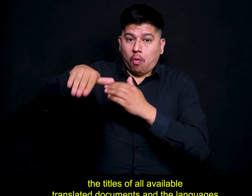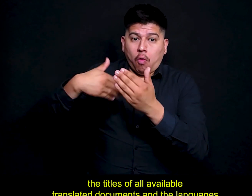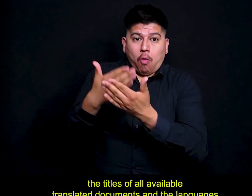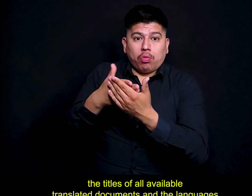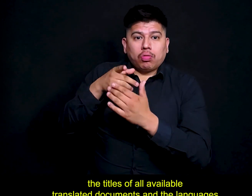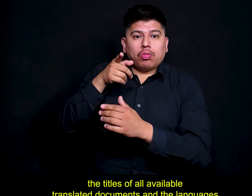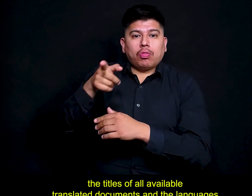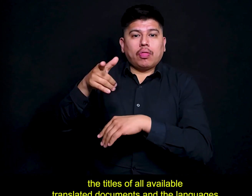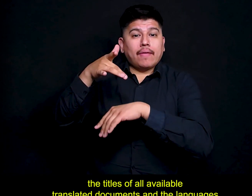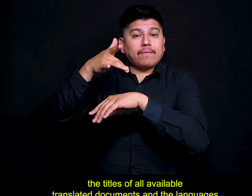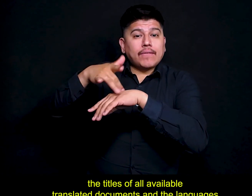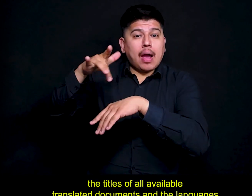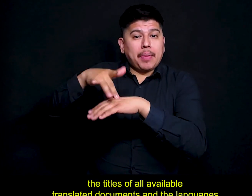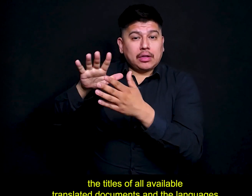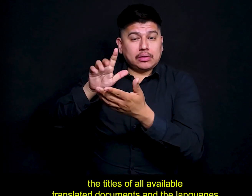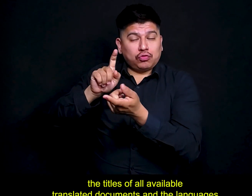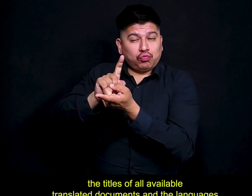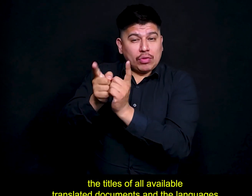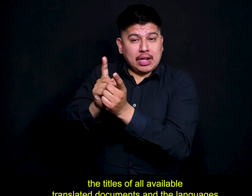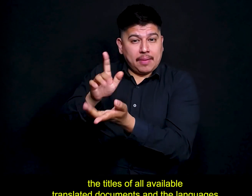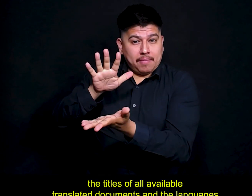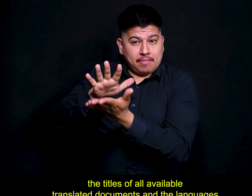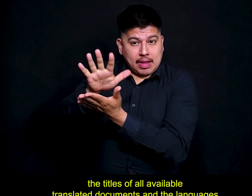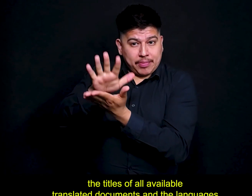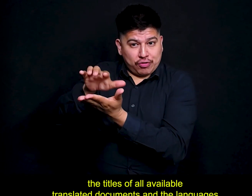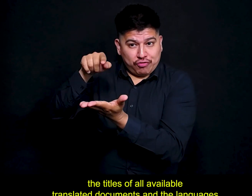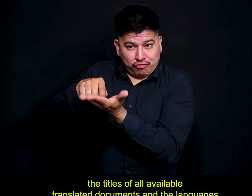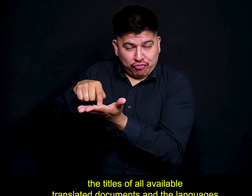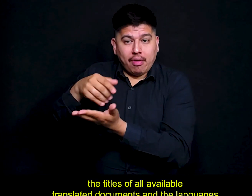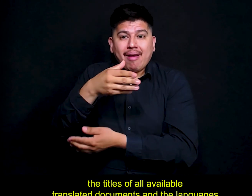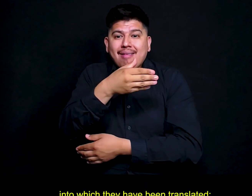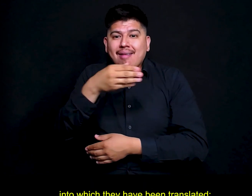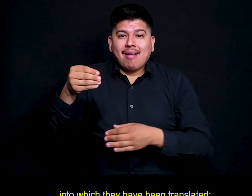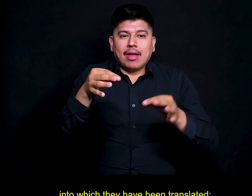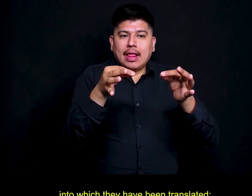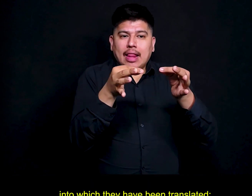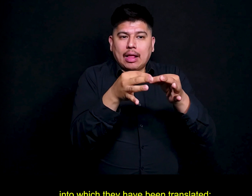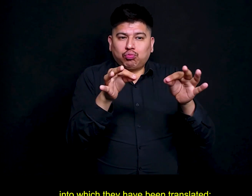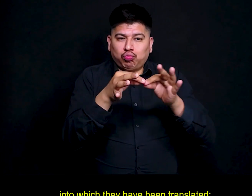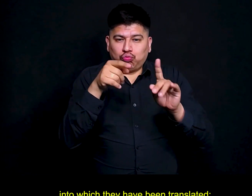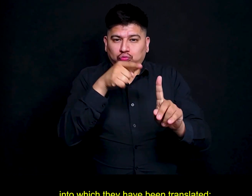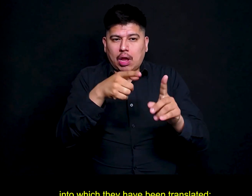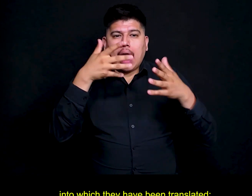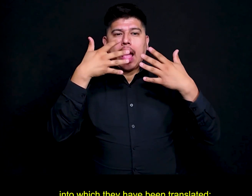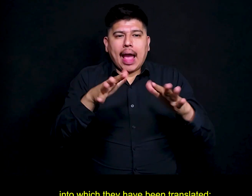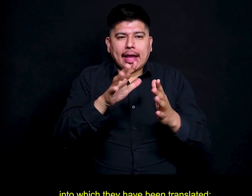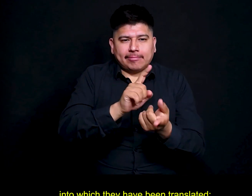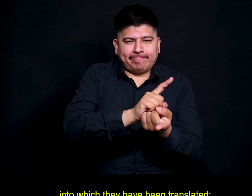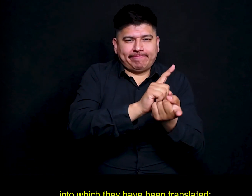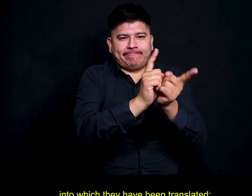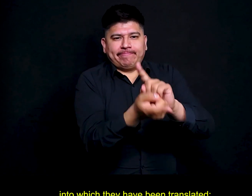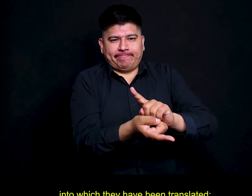the titles of all available translated documents and the languages into which they have been translated;